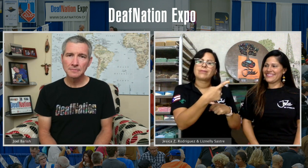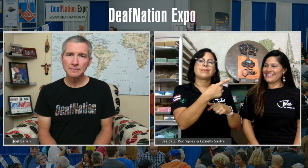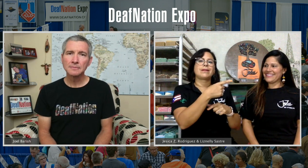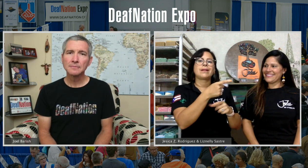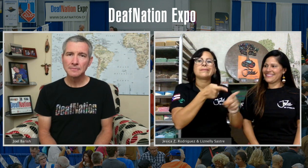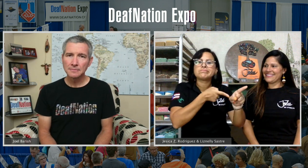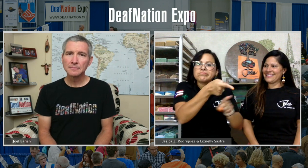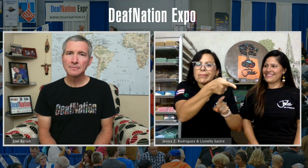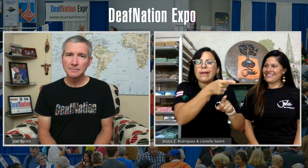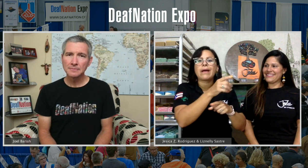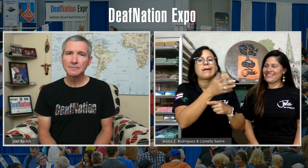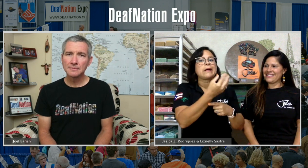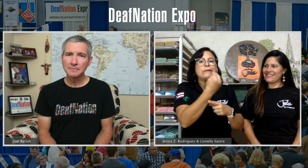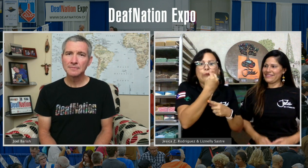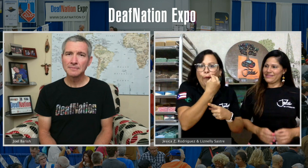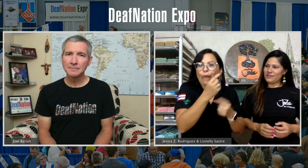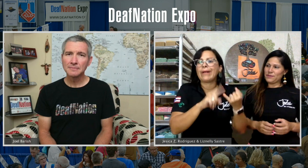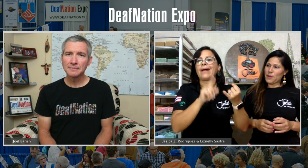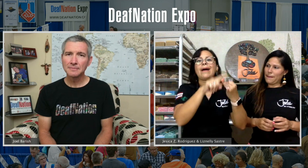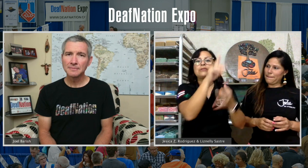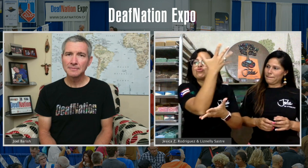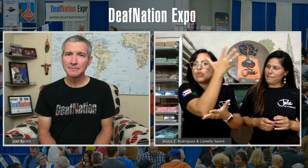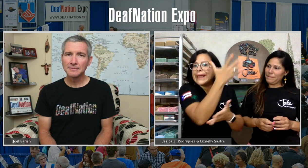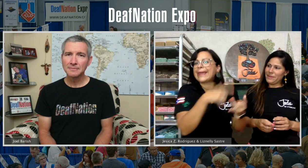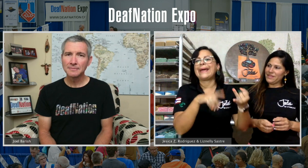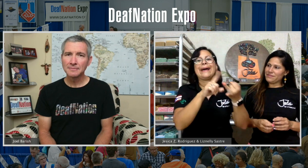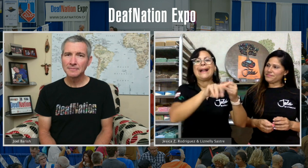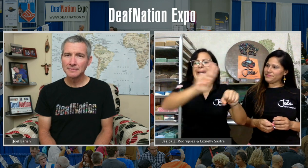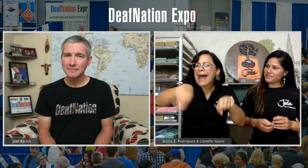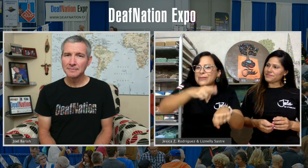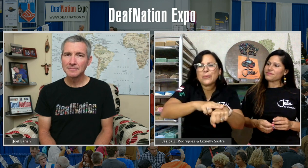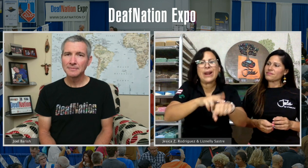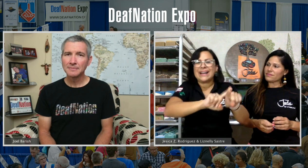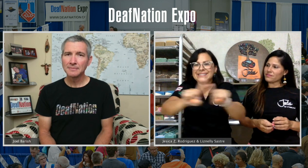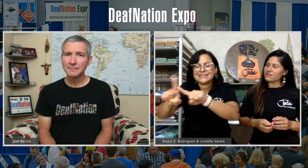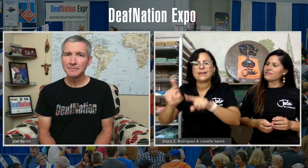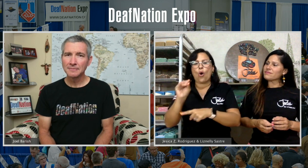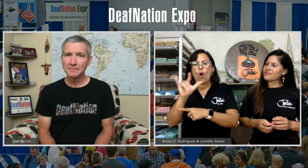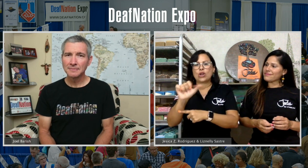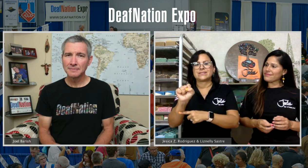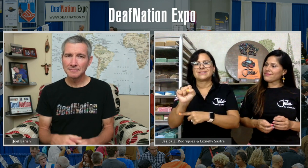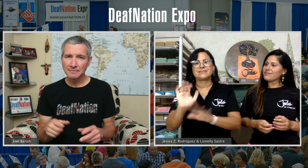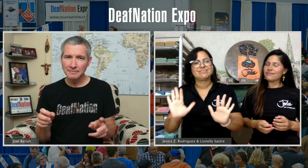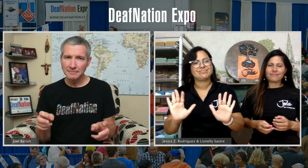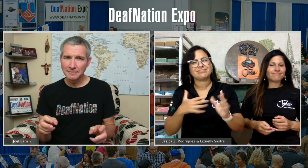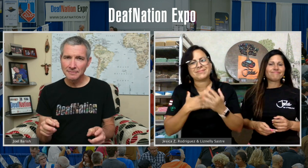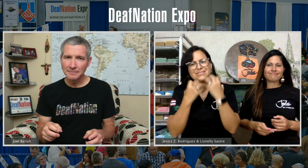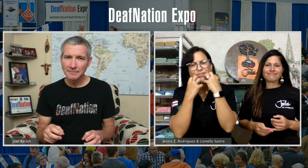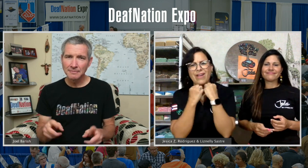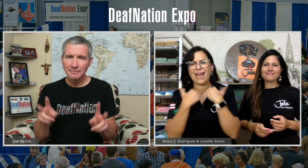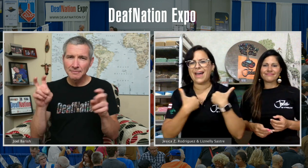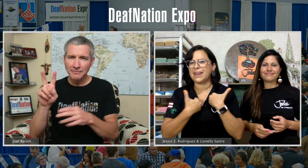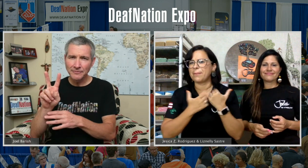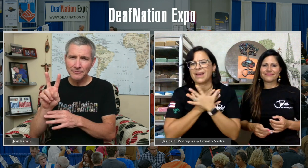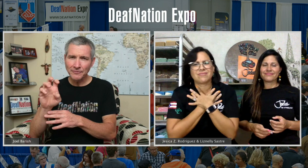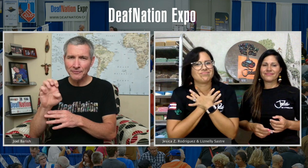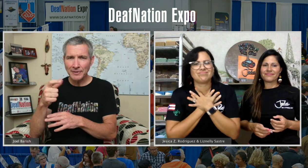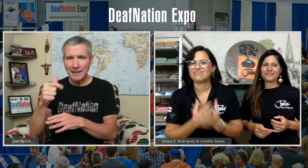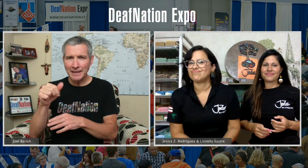Only food, trees, natural ingredients and oils. I care about animals.